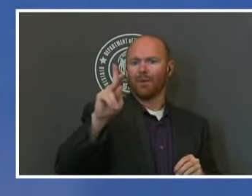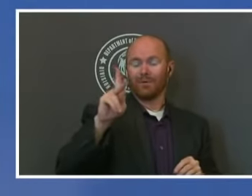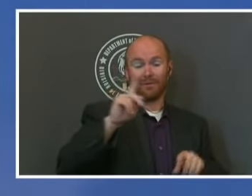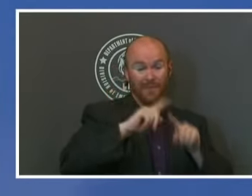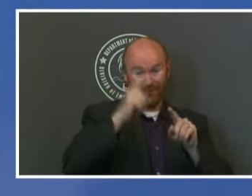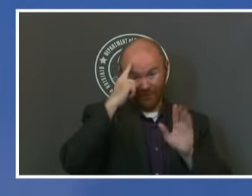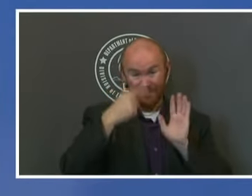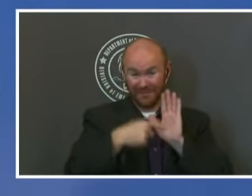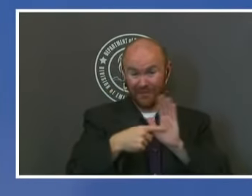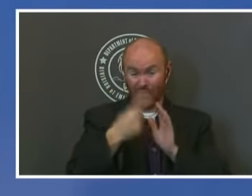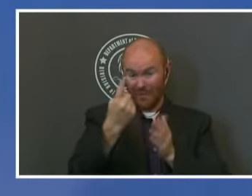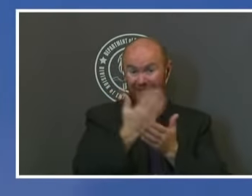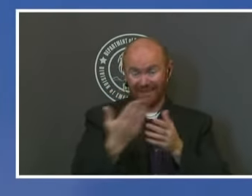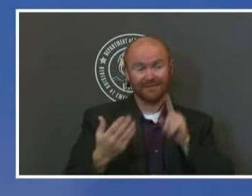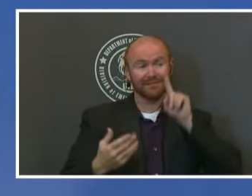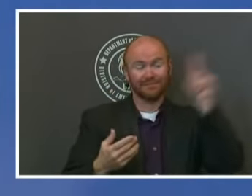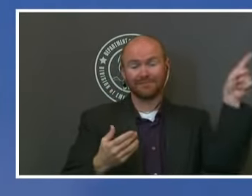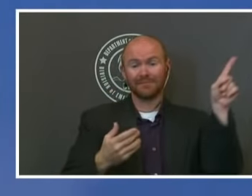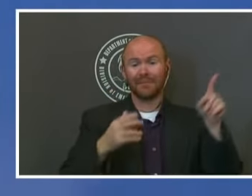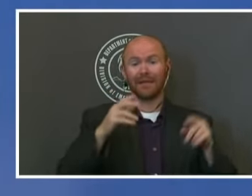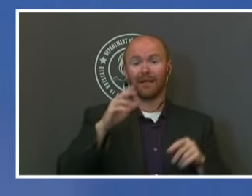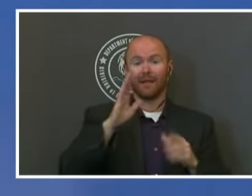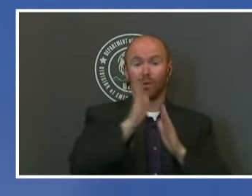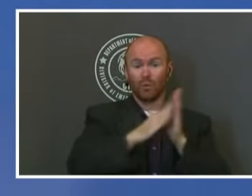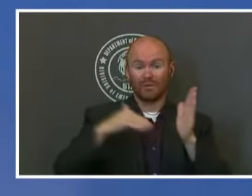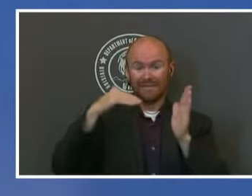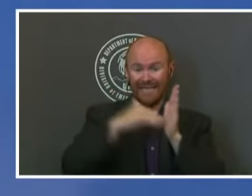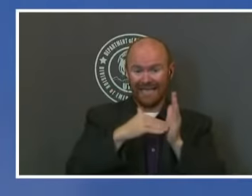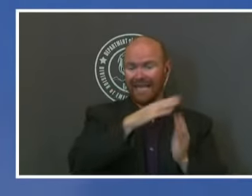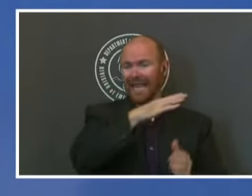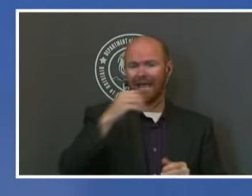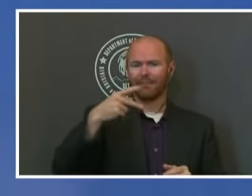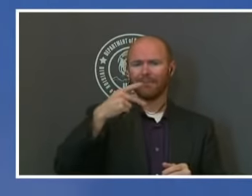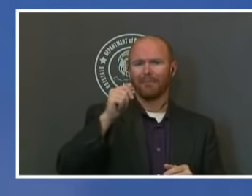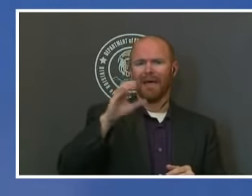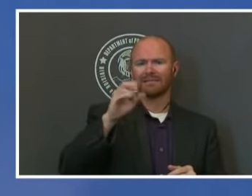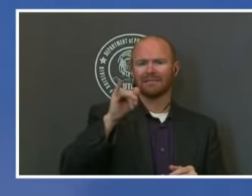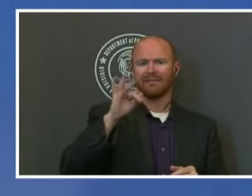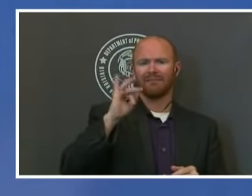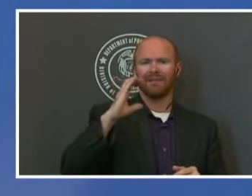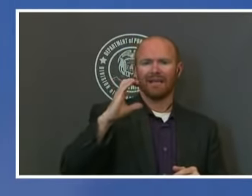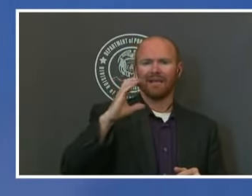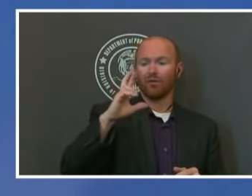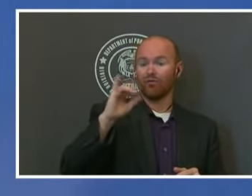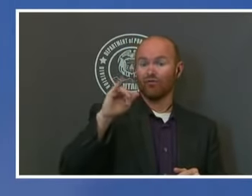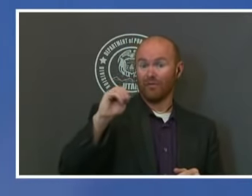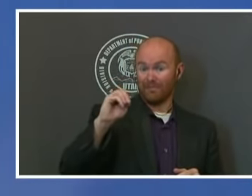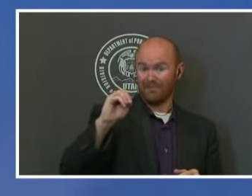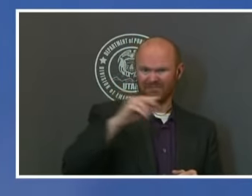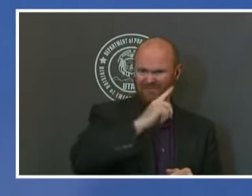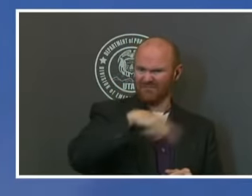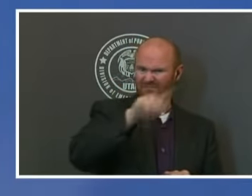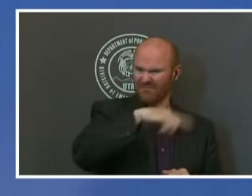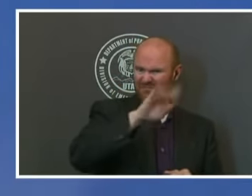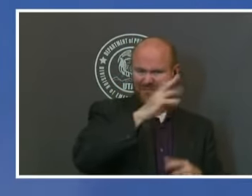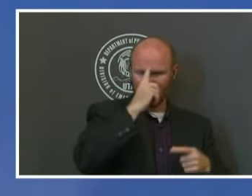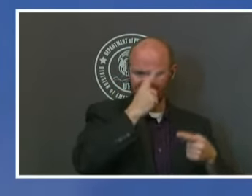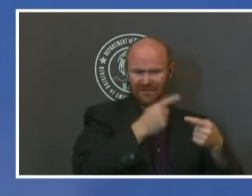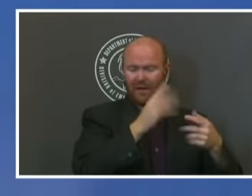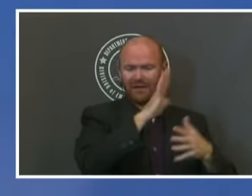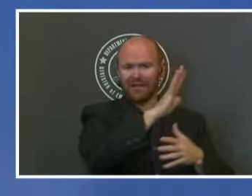especially New Zealand so what